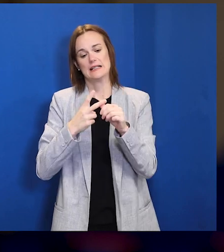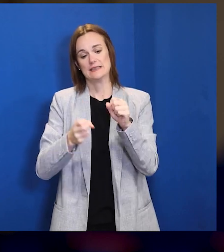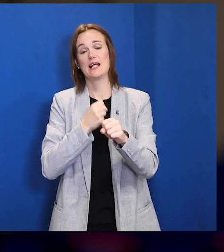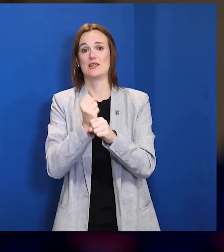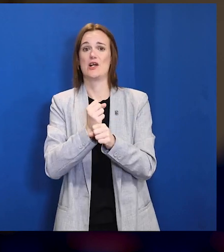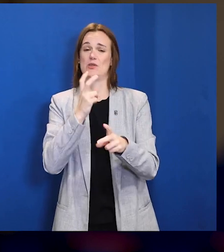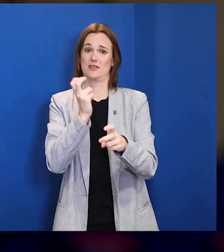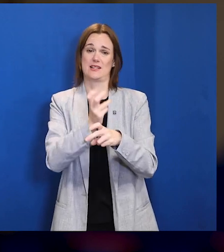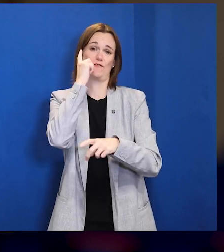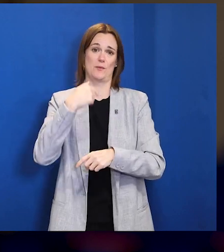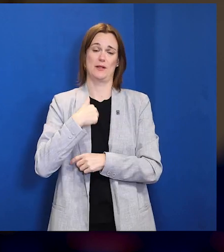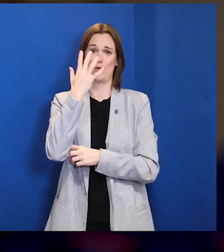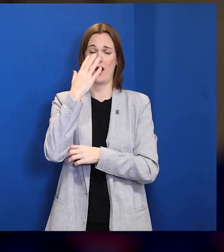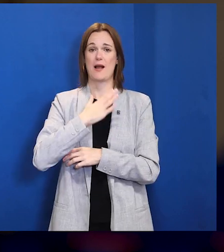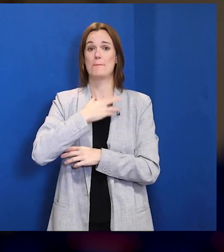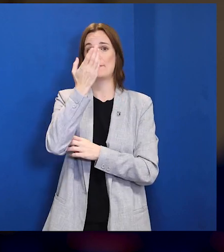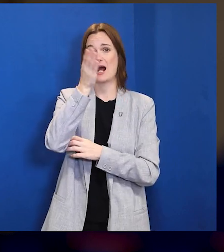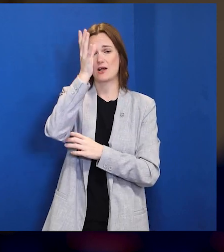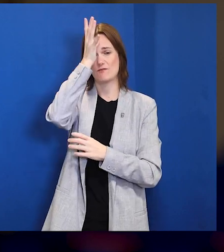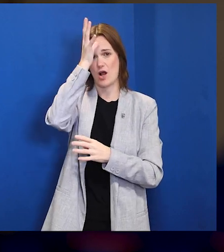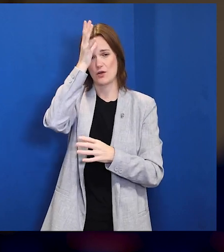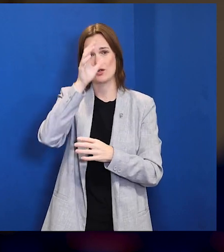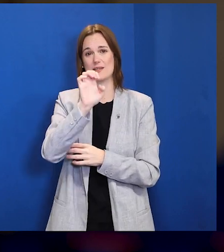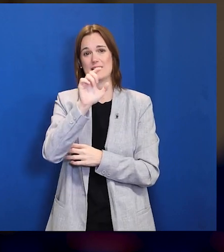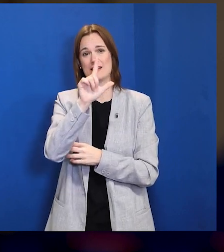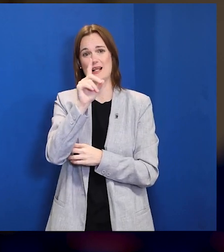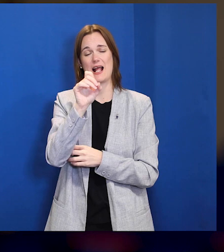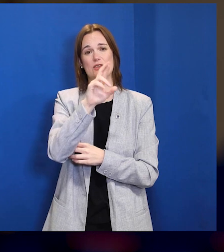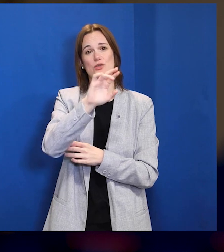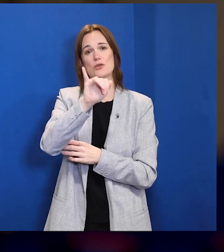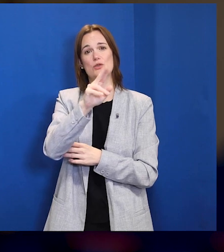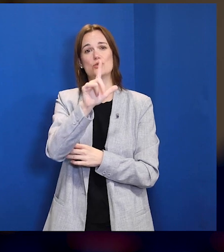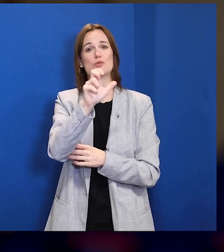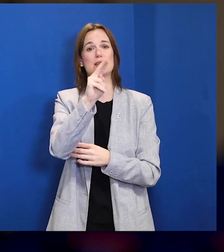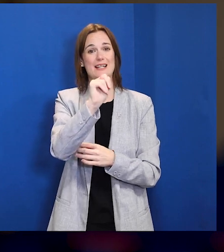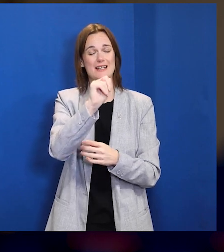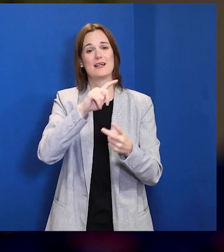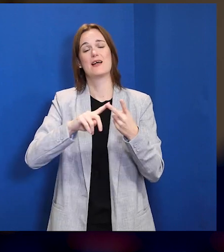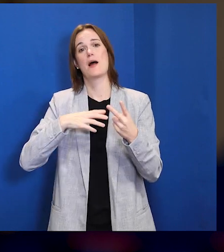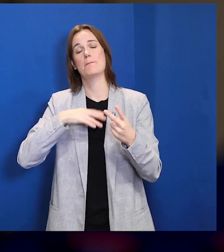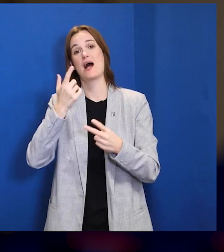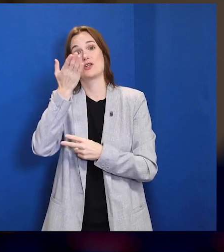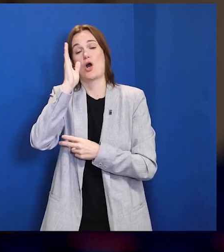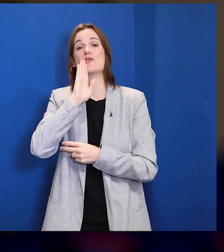the second year was the passing of two incredible and loving individuals, my Godfather Albert Julian,